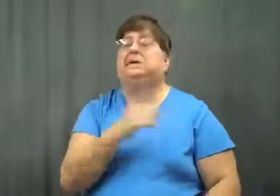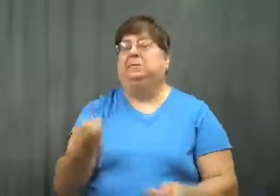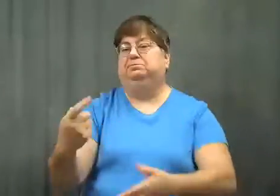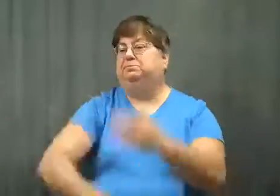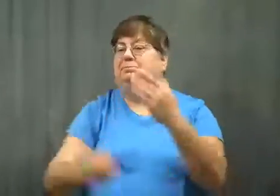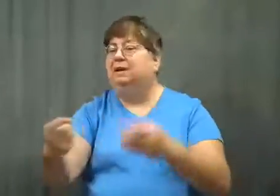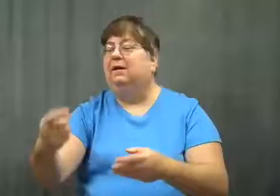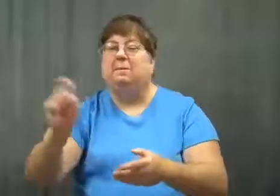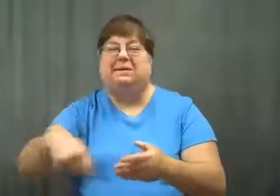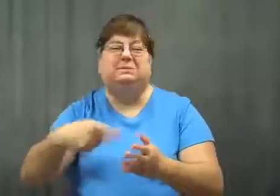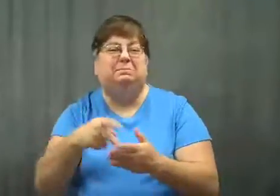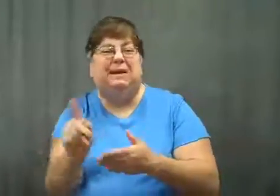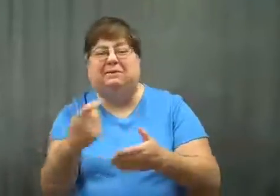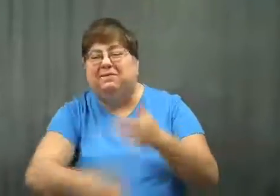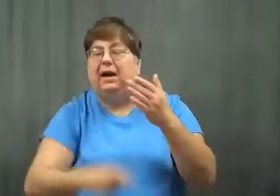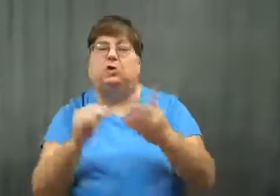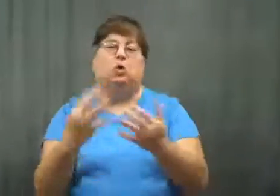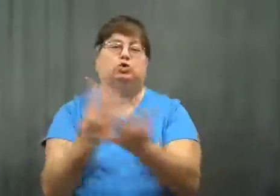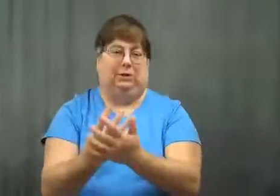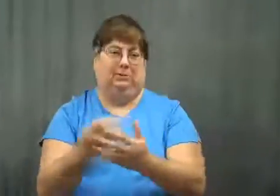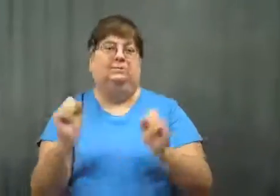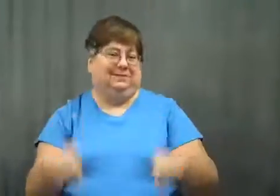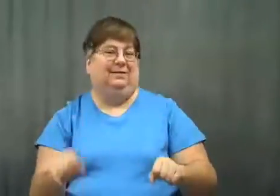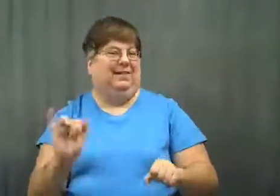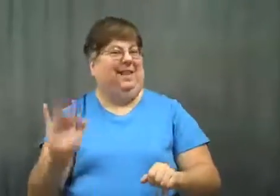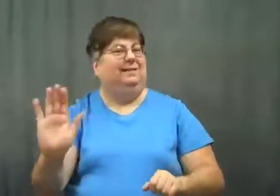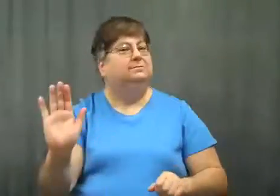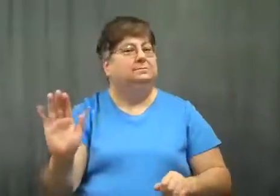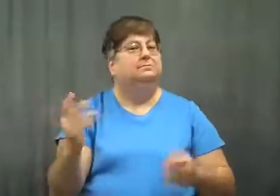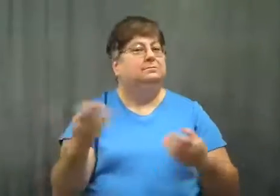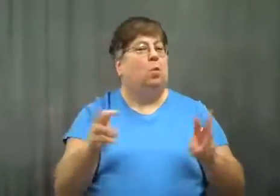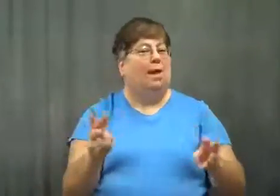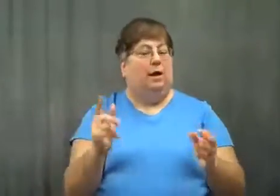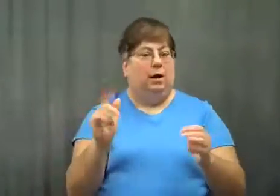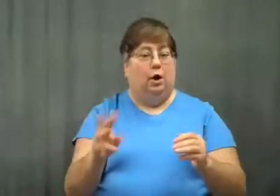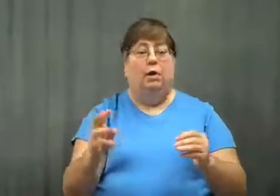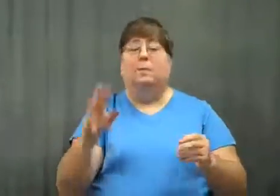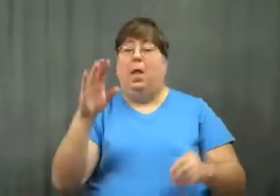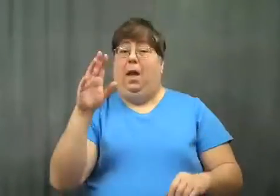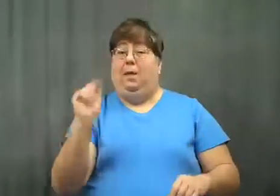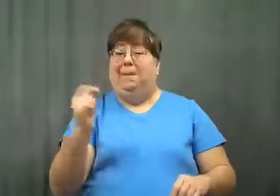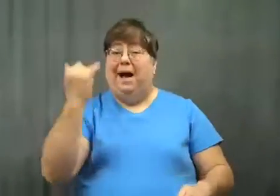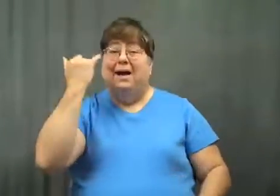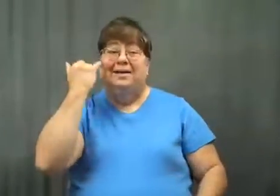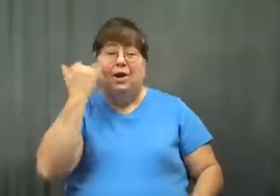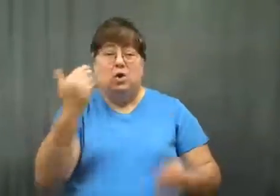If the person is found guilty, then that person is fined or jailed.